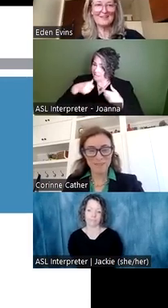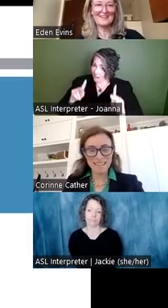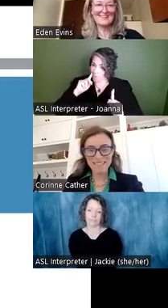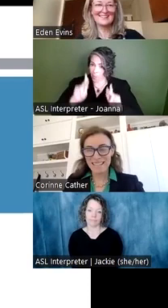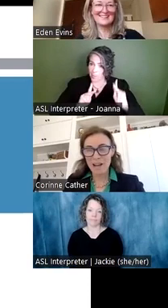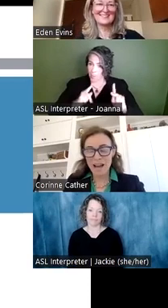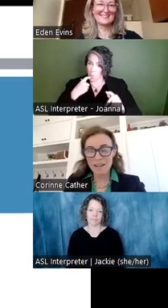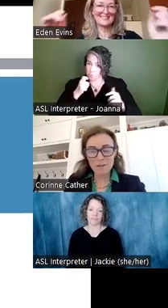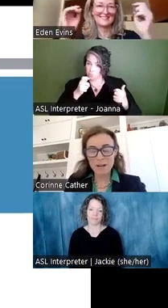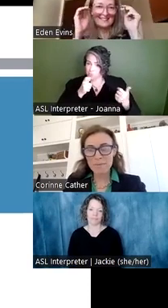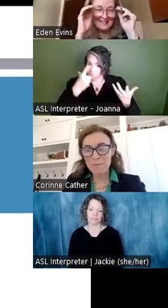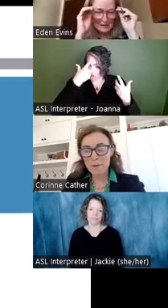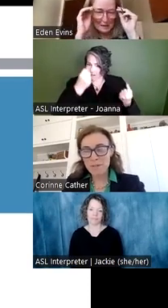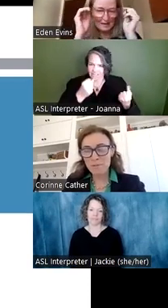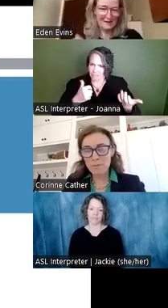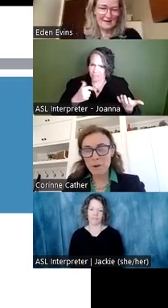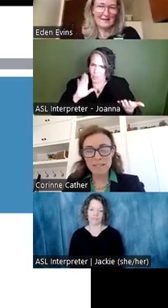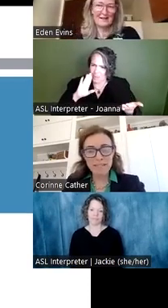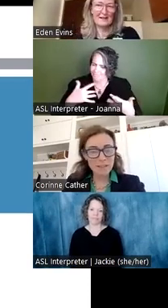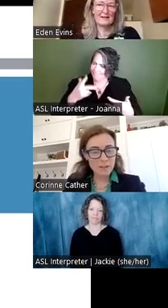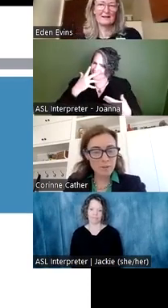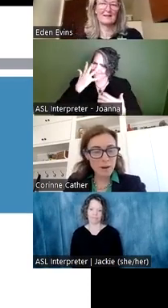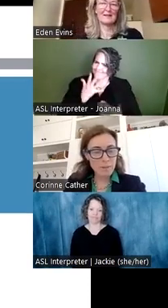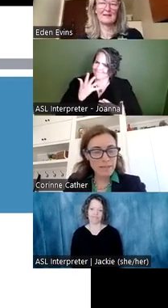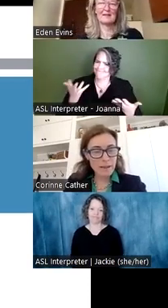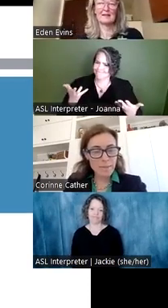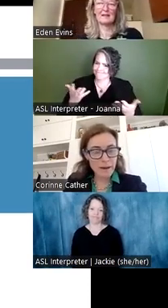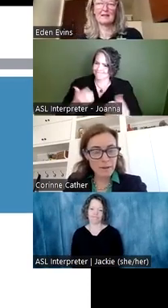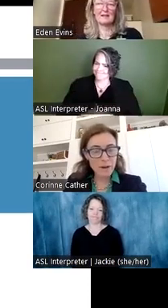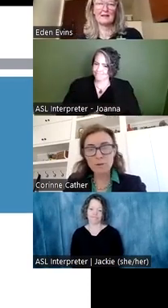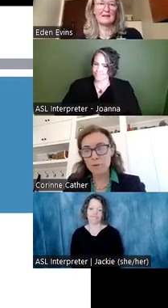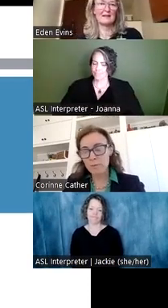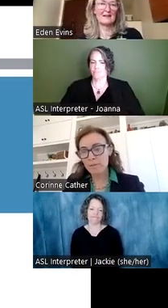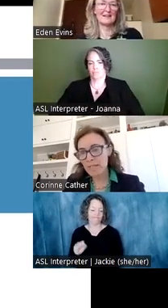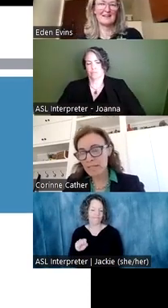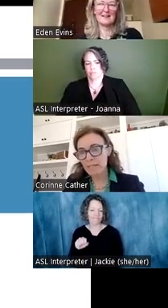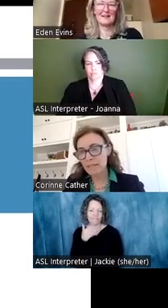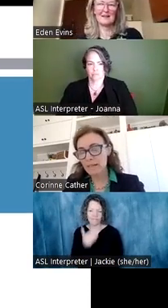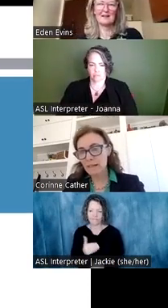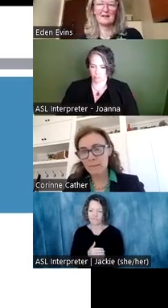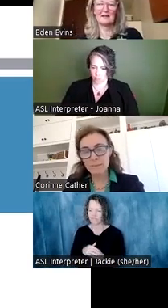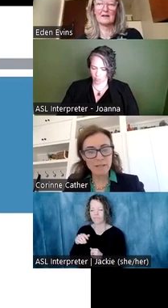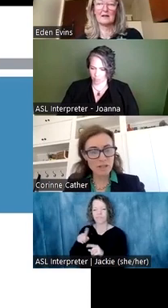Fantastic. Another person wanted to hear some comments about other forms of nicotine such as